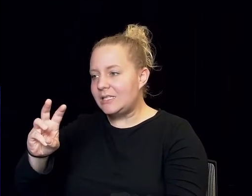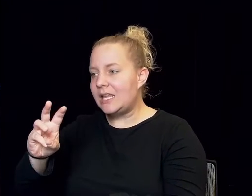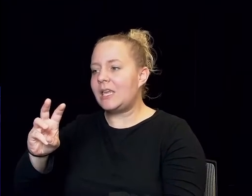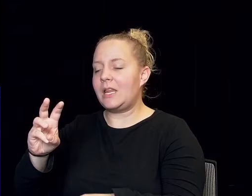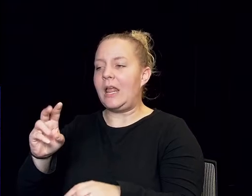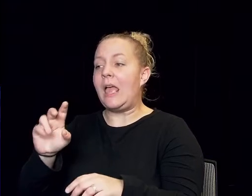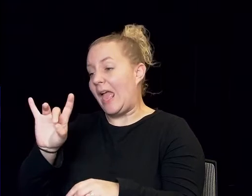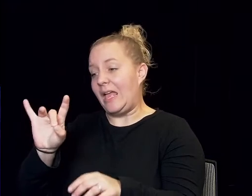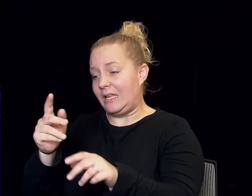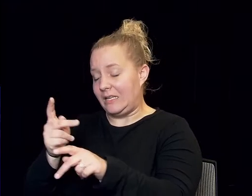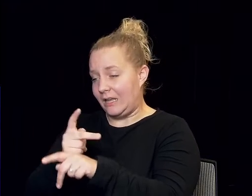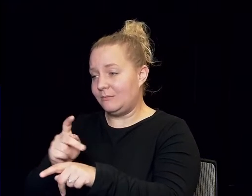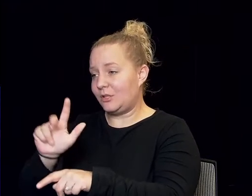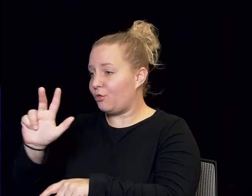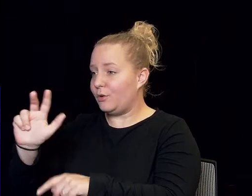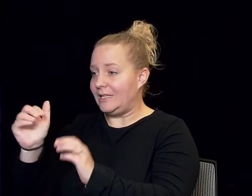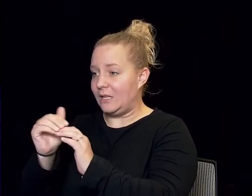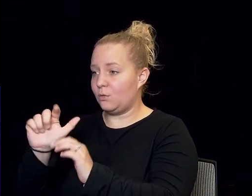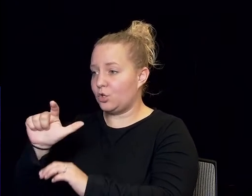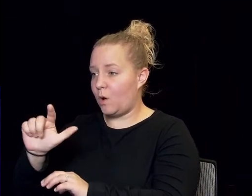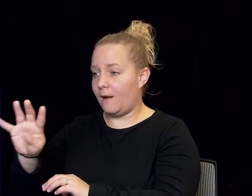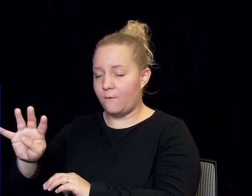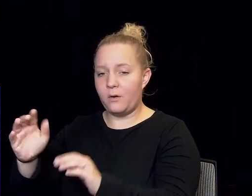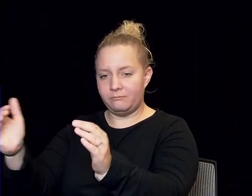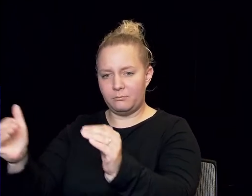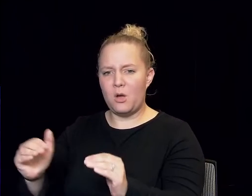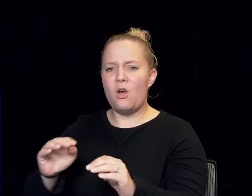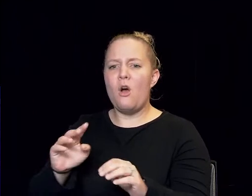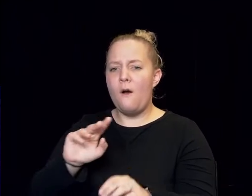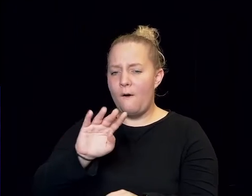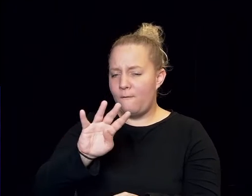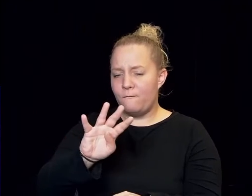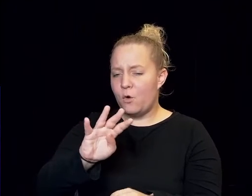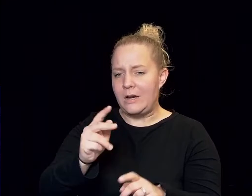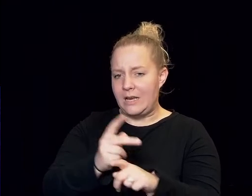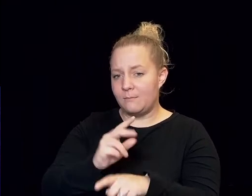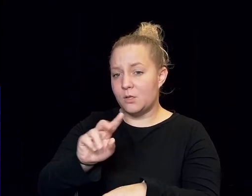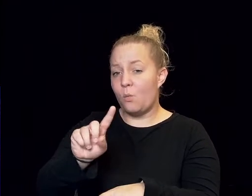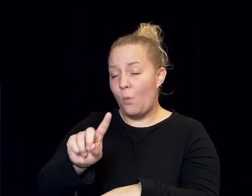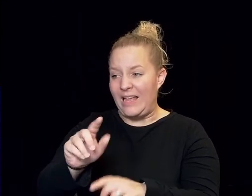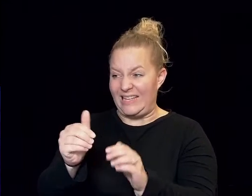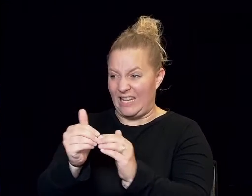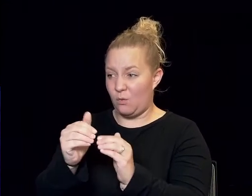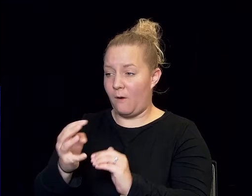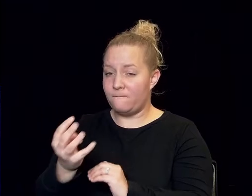is 24. Same with a 4. 4 times 1 is 4. 4 times 2 is 8 and 4 times